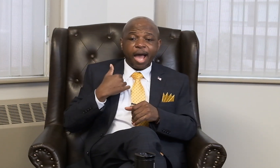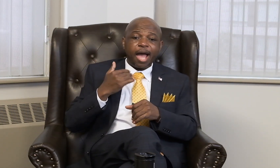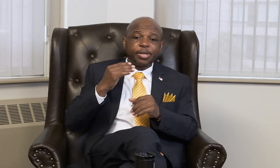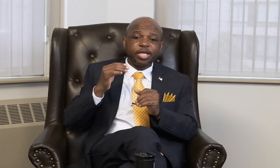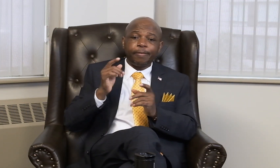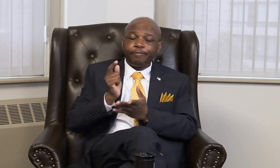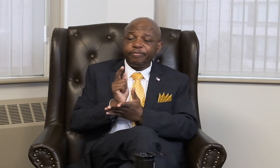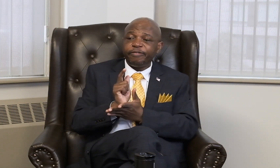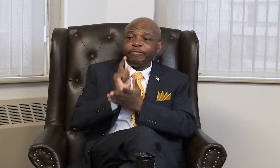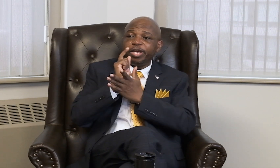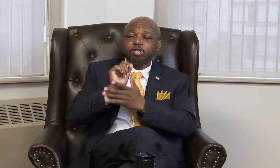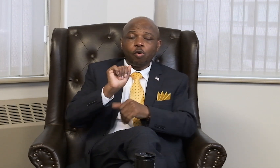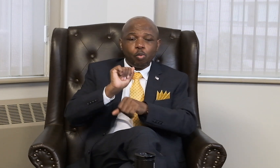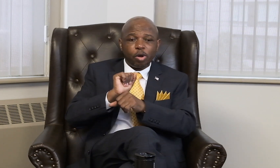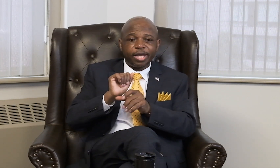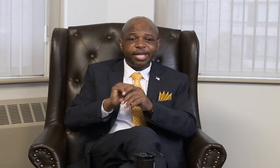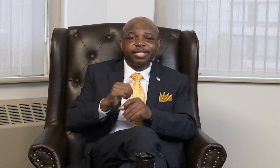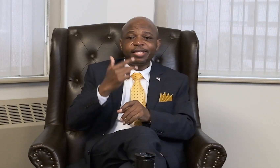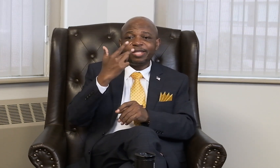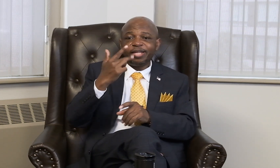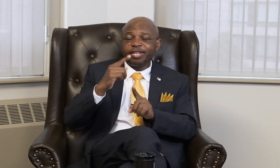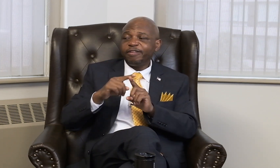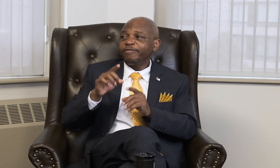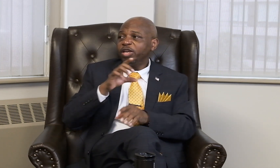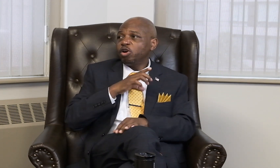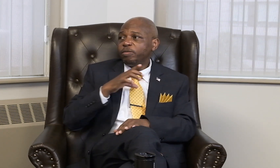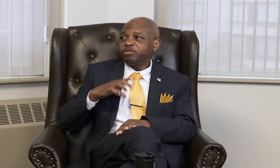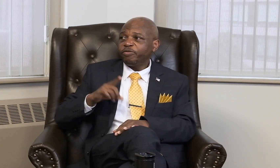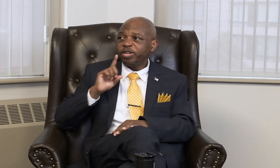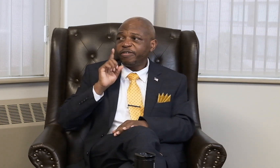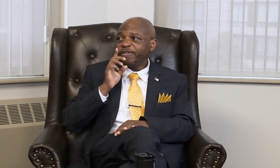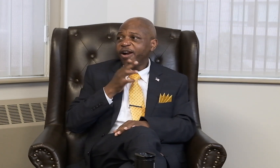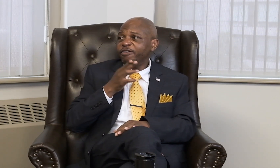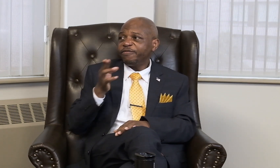It is a privilege to have worked with three different Commissions for the Deaf